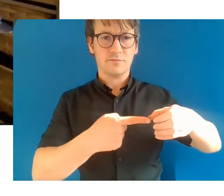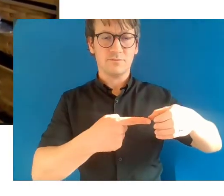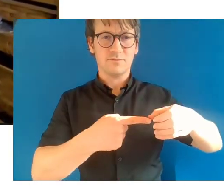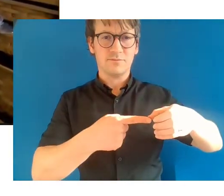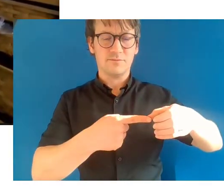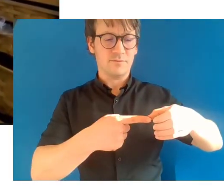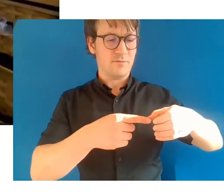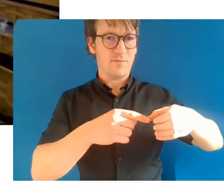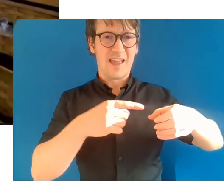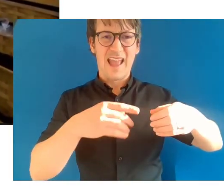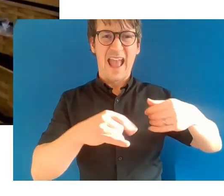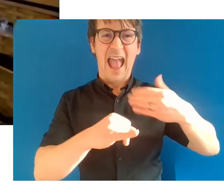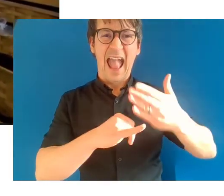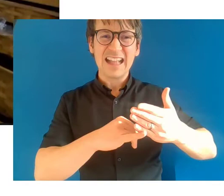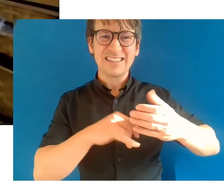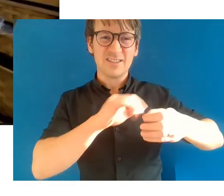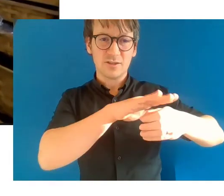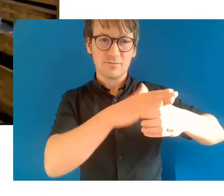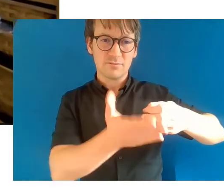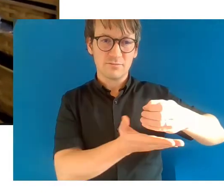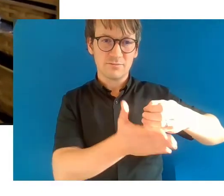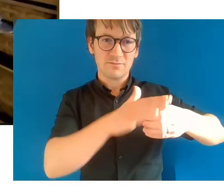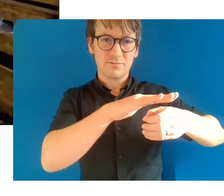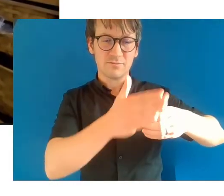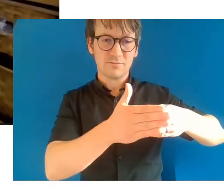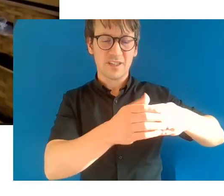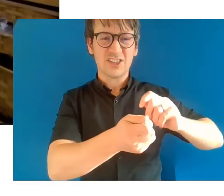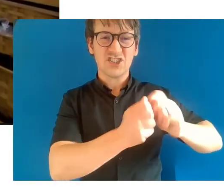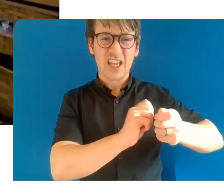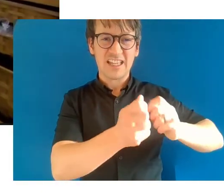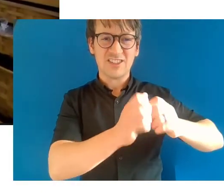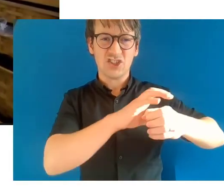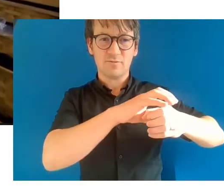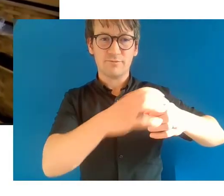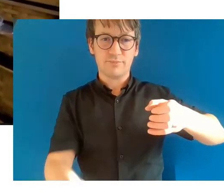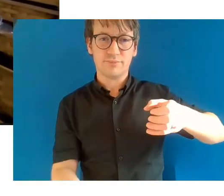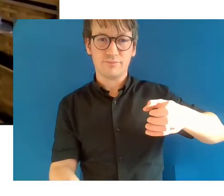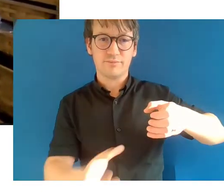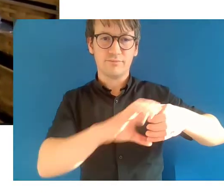we could just change this end [effector 15:02] here.